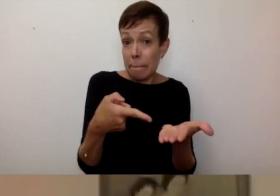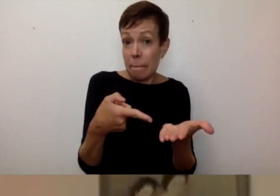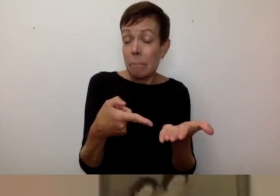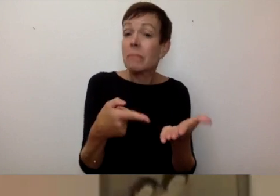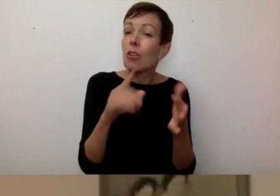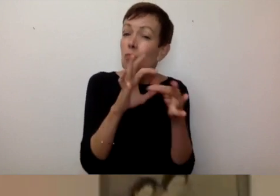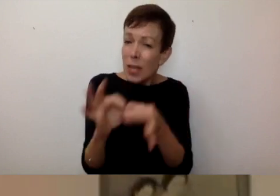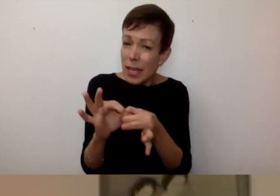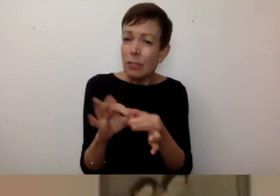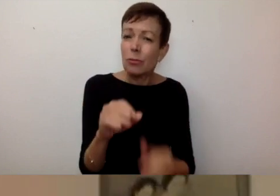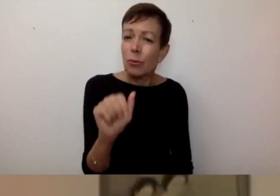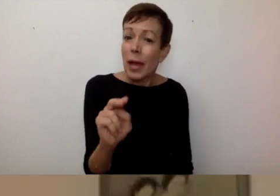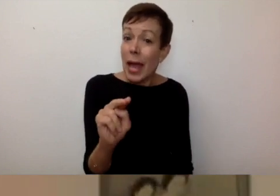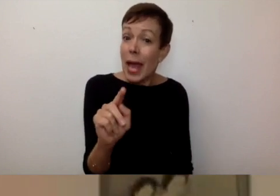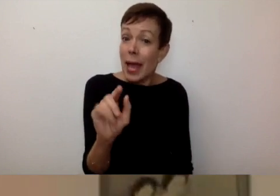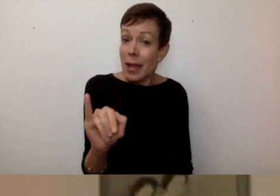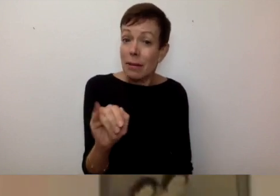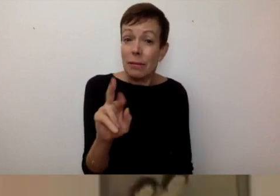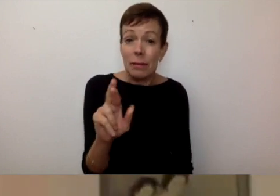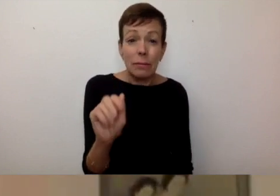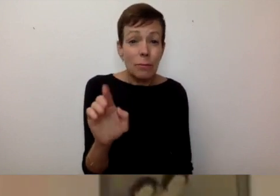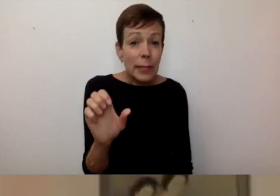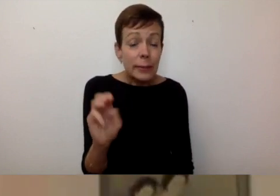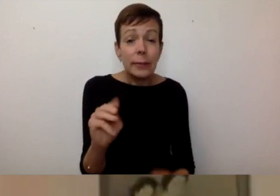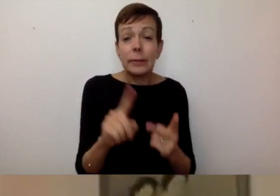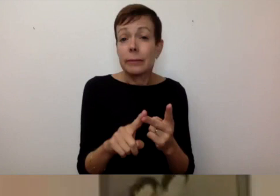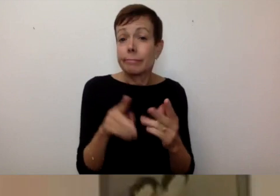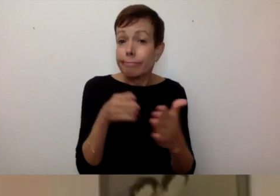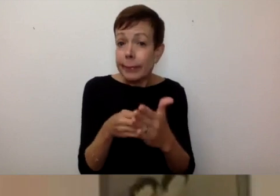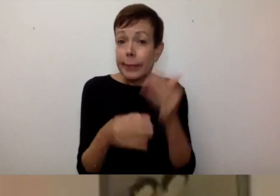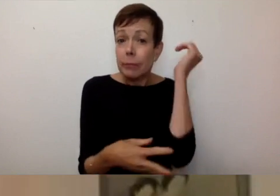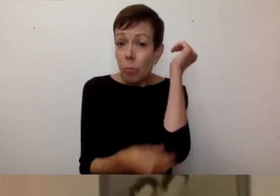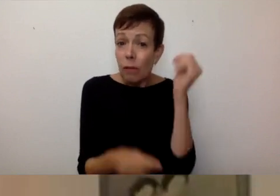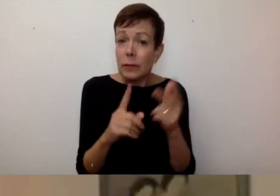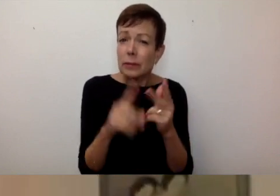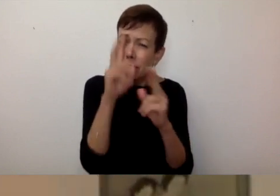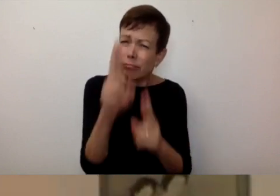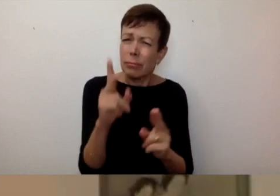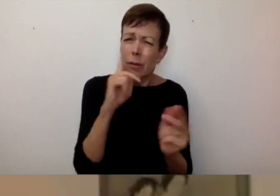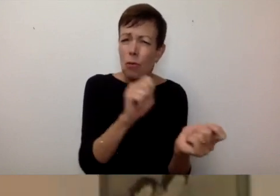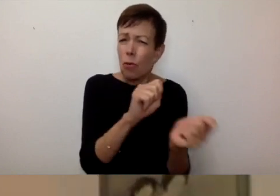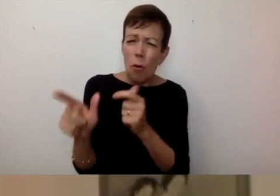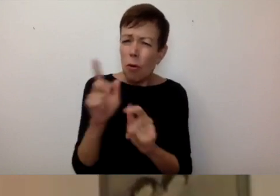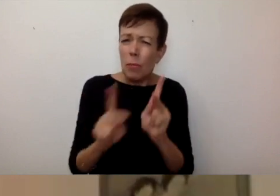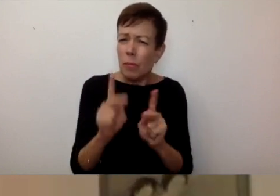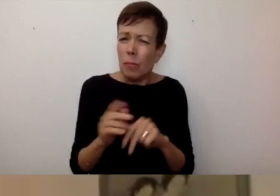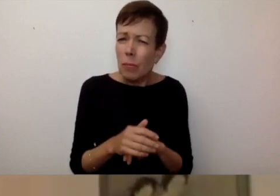work gender equality anti-poverty and dignity for all today